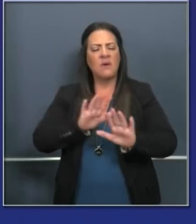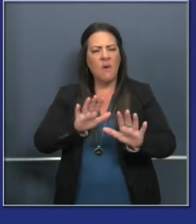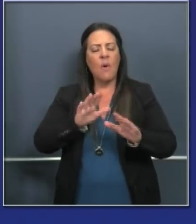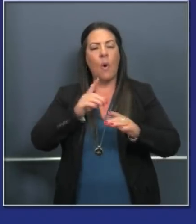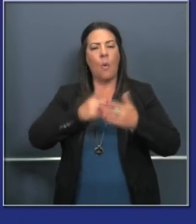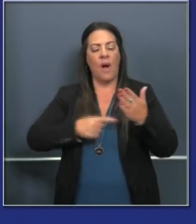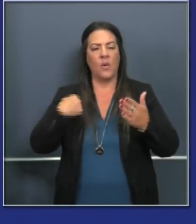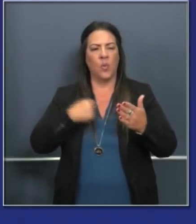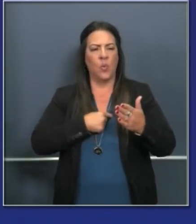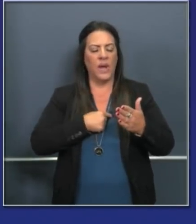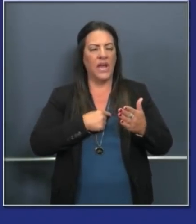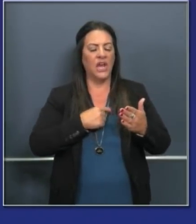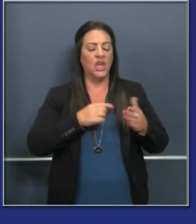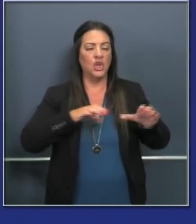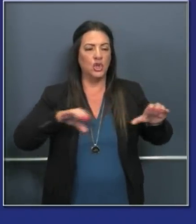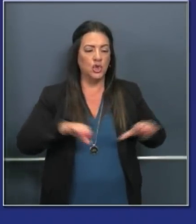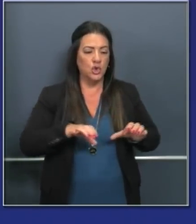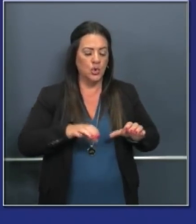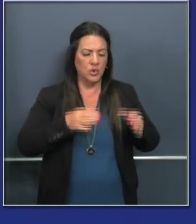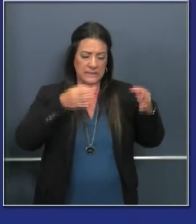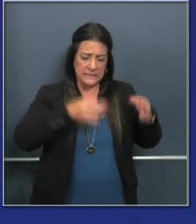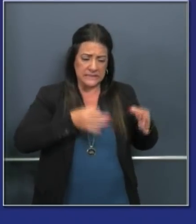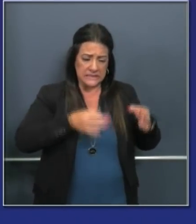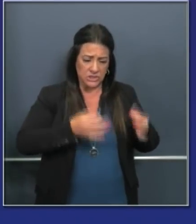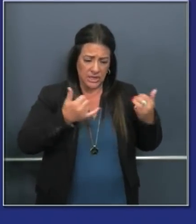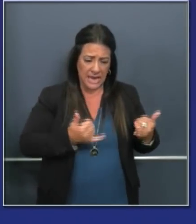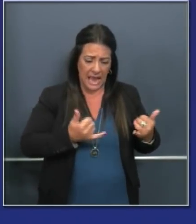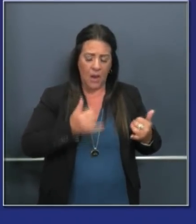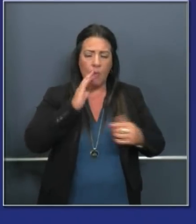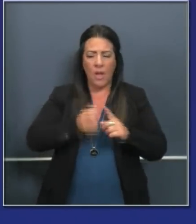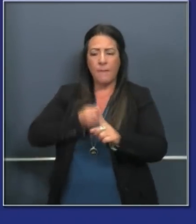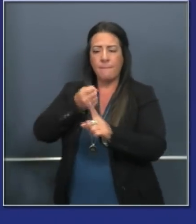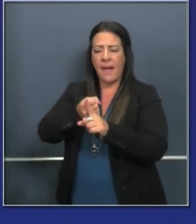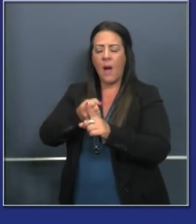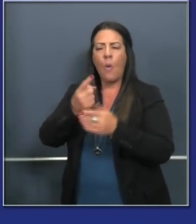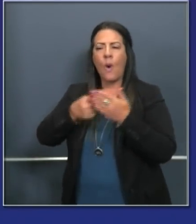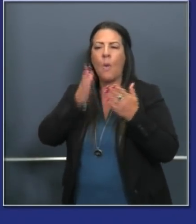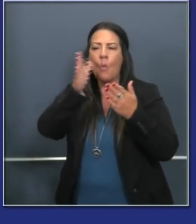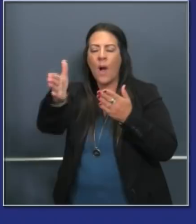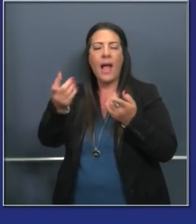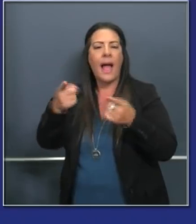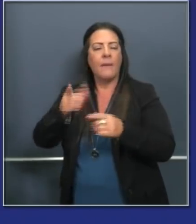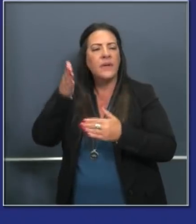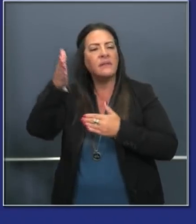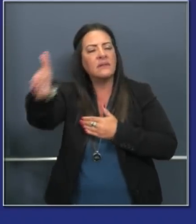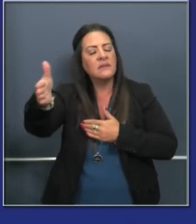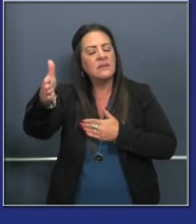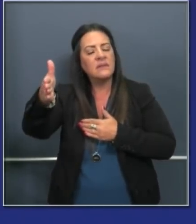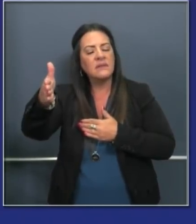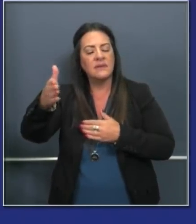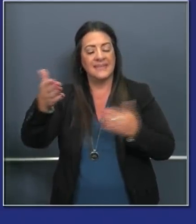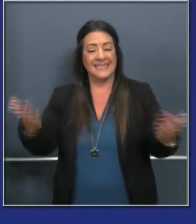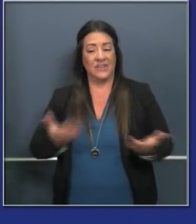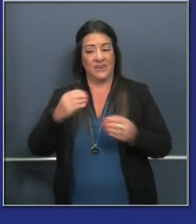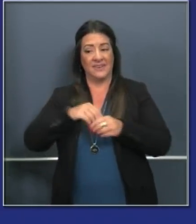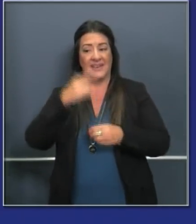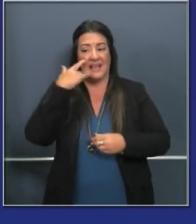MANIFEST THE FUTURE IT'S NOT SOMETHING IN FRONT OF US IT'S SOMETHING INSIDE OF US. I SAY THIS OFTEN ITS DECISIONS NOT